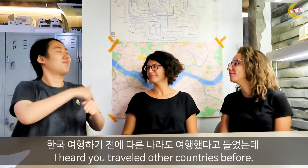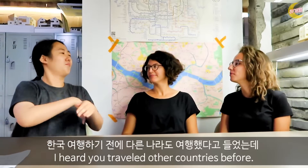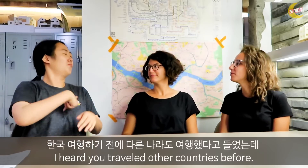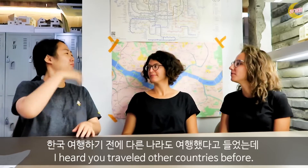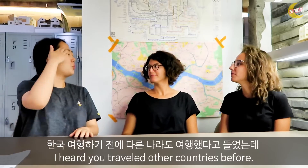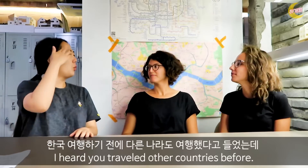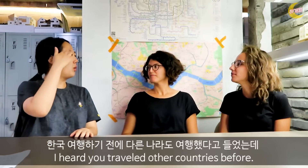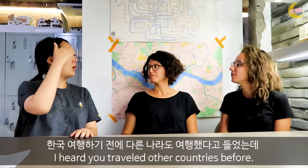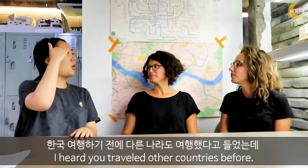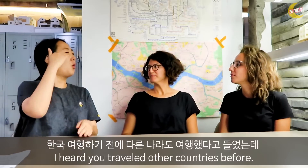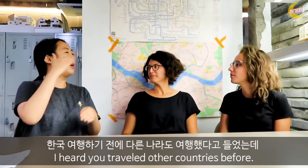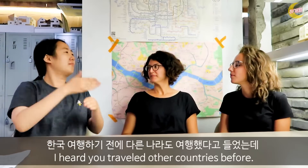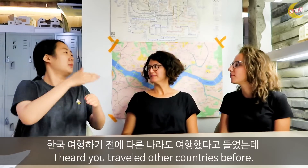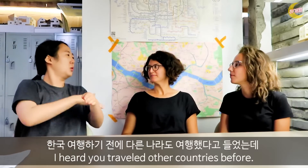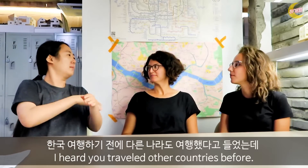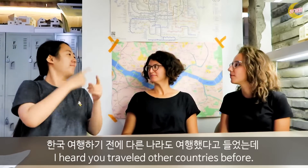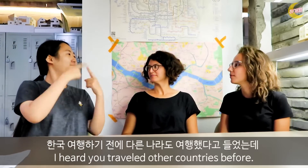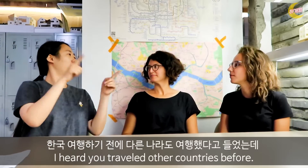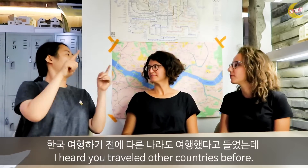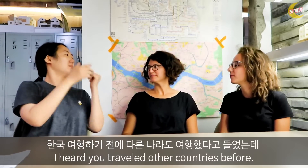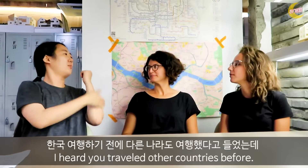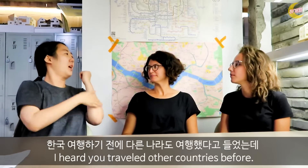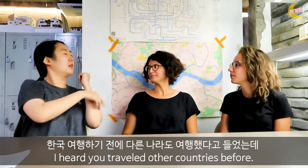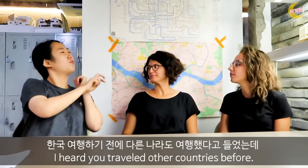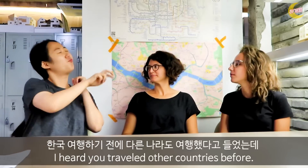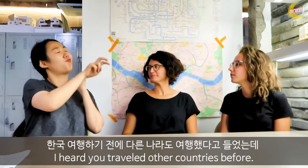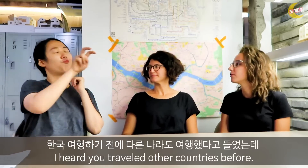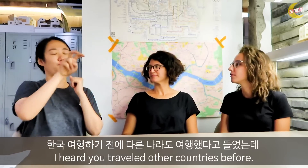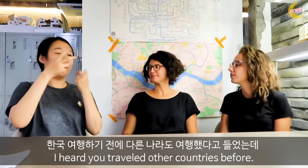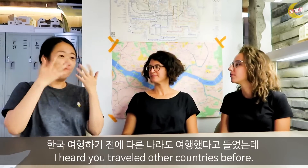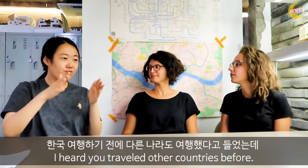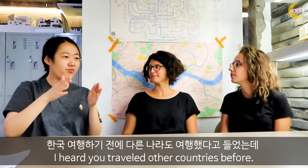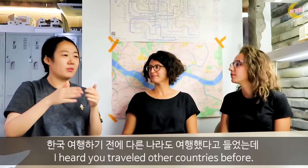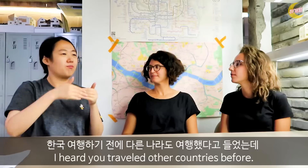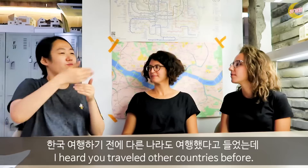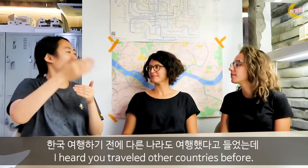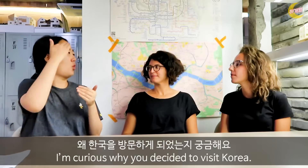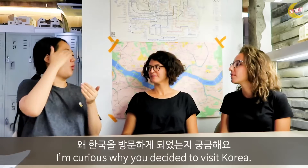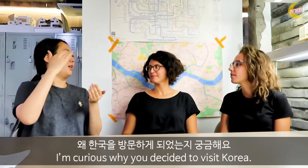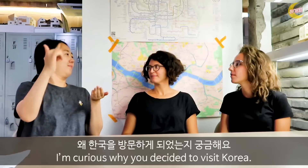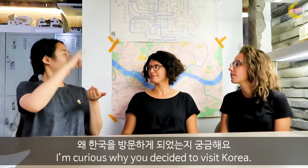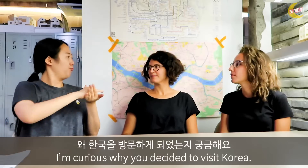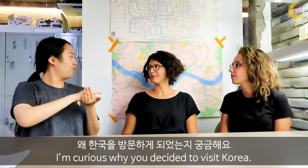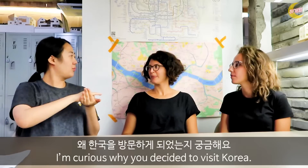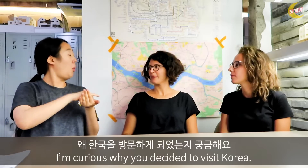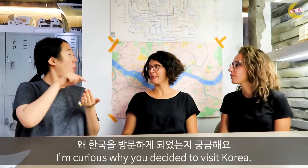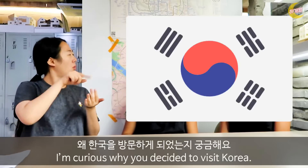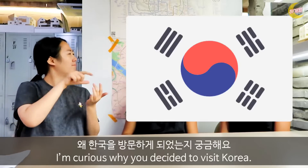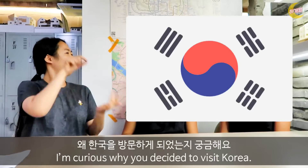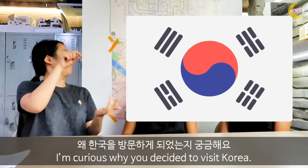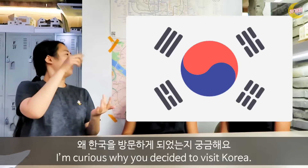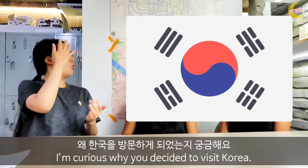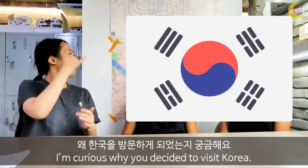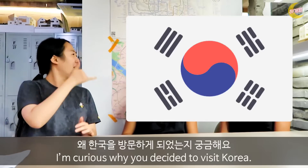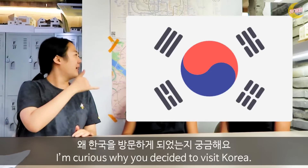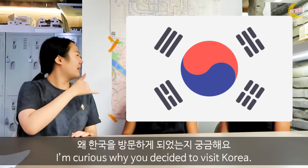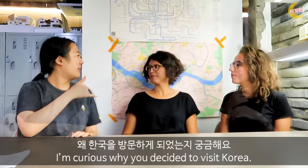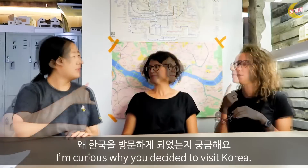Oh, I heard you traveled other countries before. I’m curious why you decided to visit Korea.